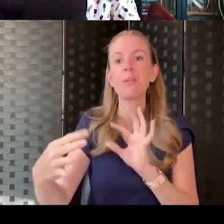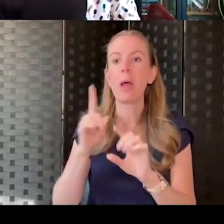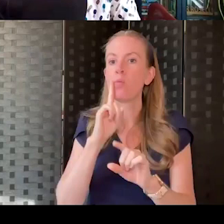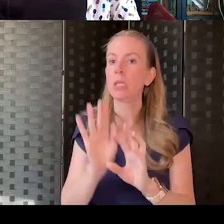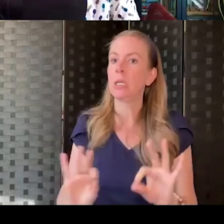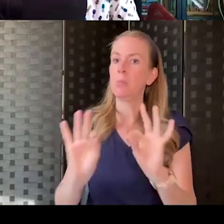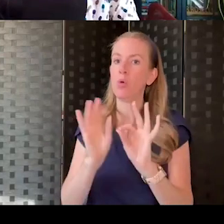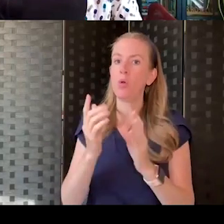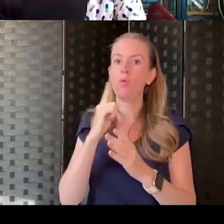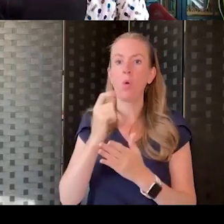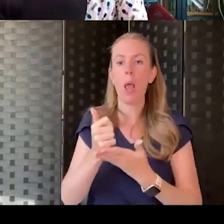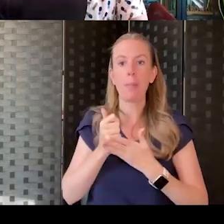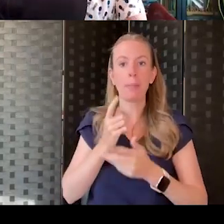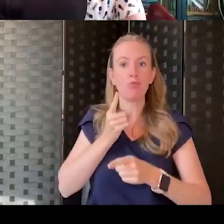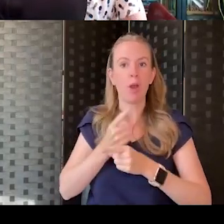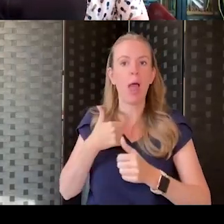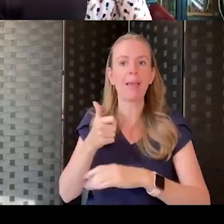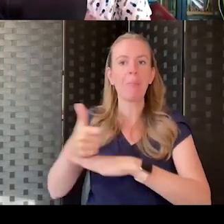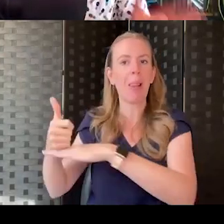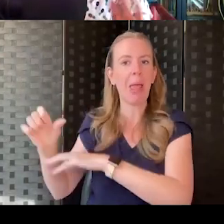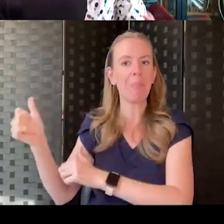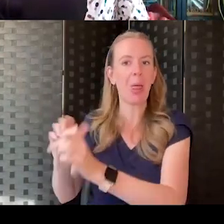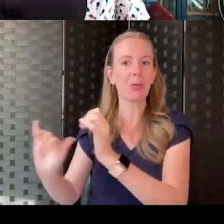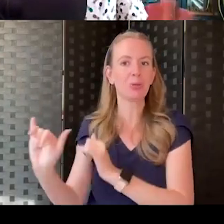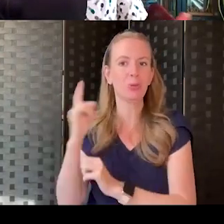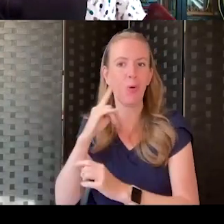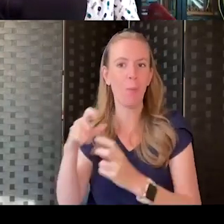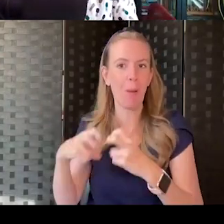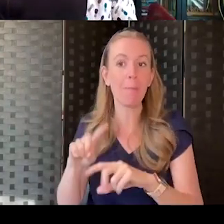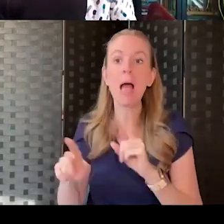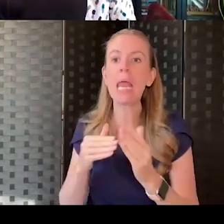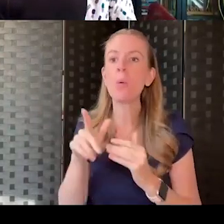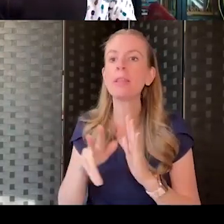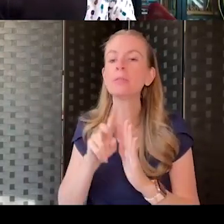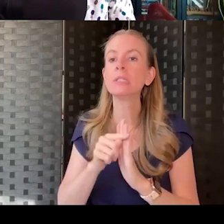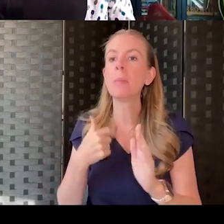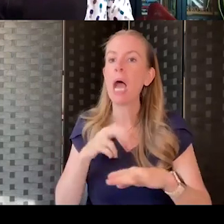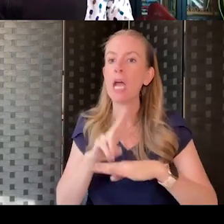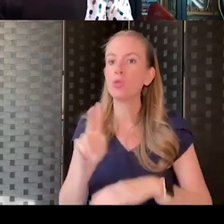and so I can blame other people. Anyway, and this video, I use the tab key to demonstrate